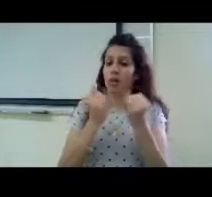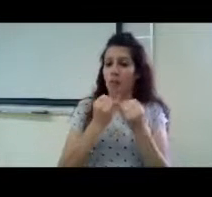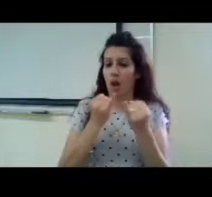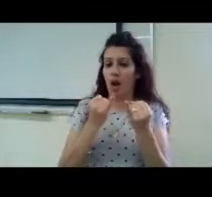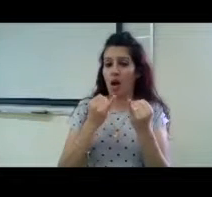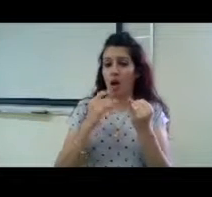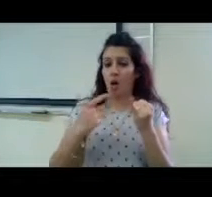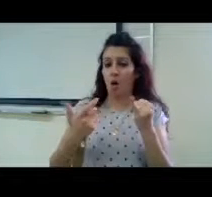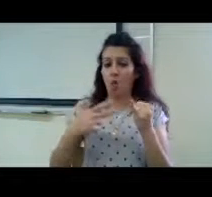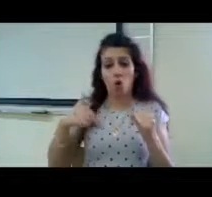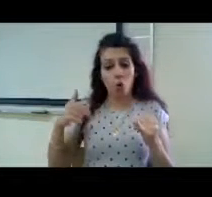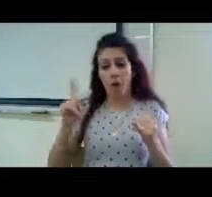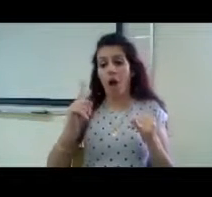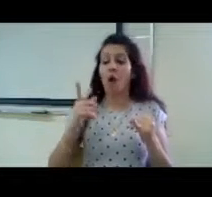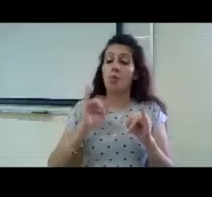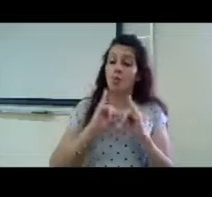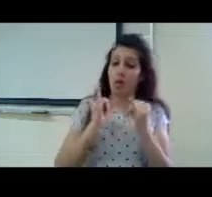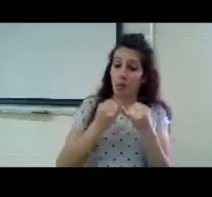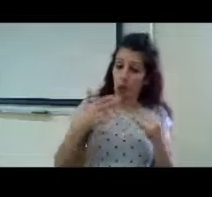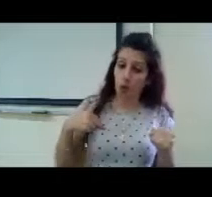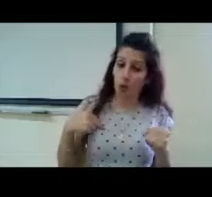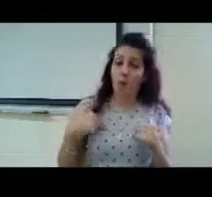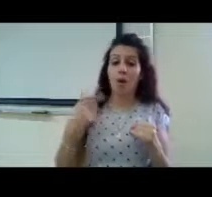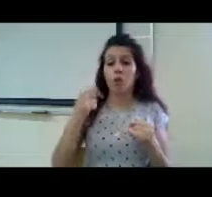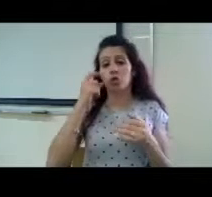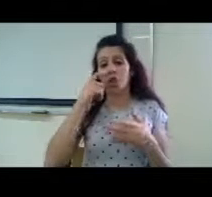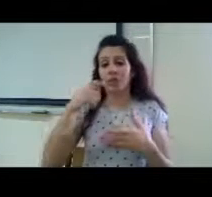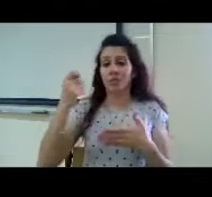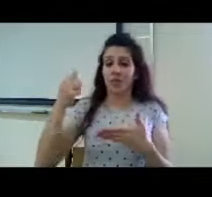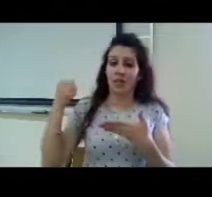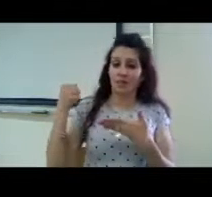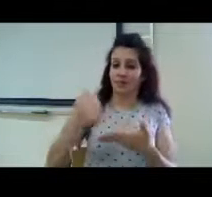and understanding about the situation and I will continue to be on standby for